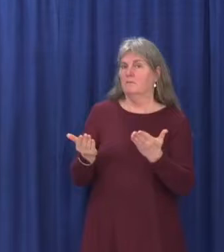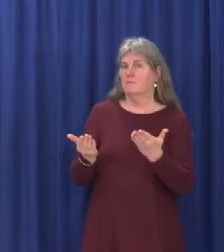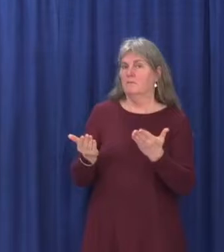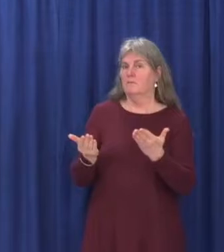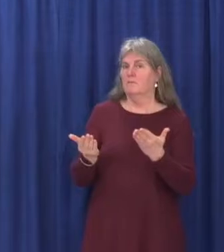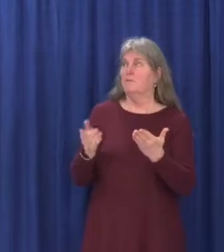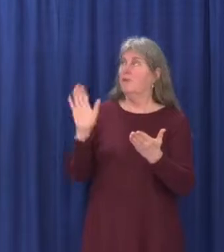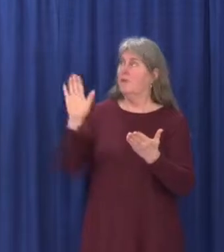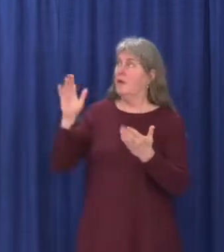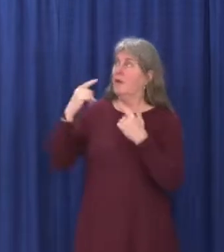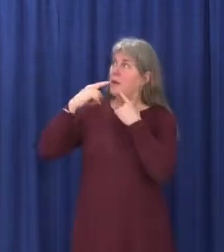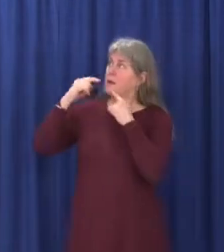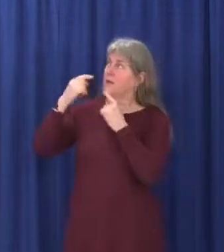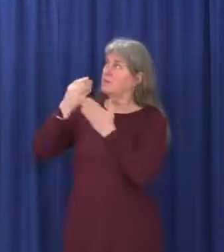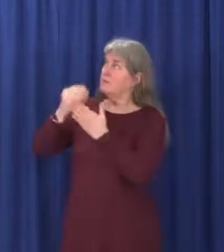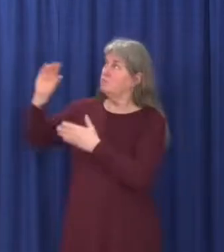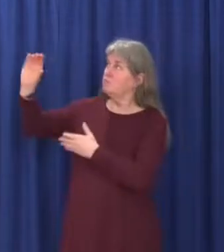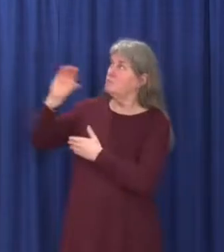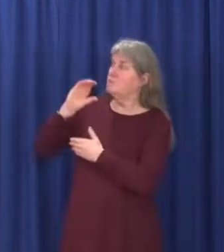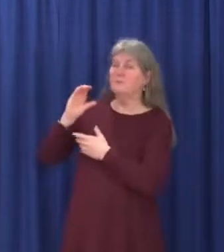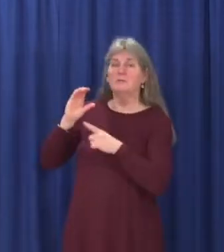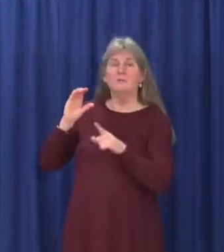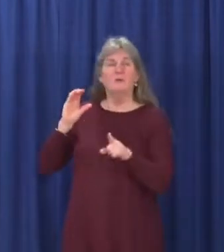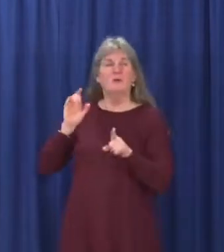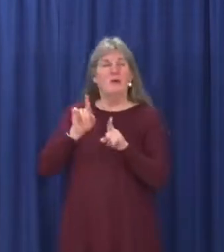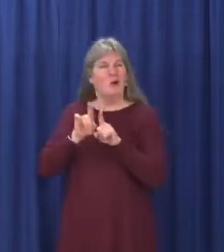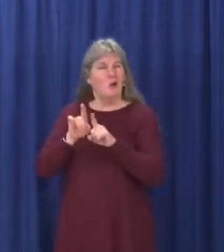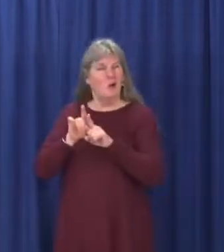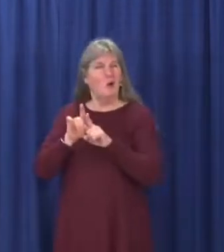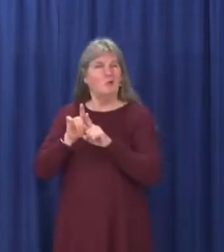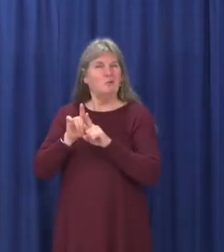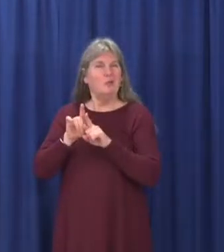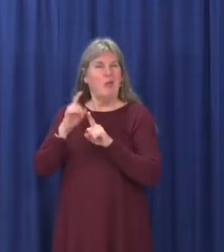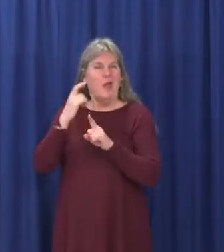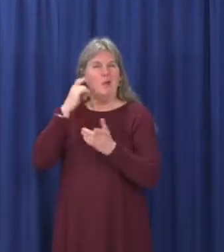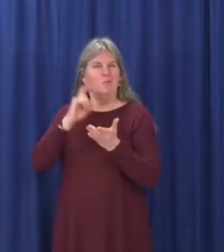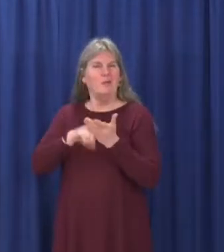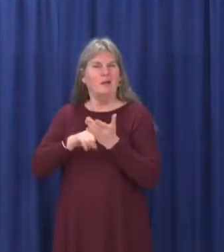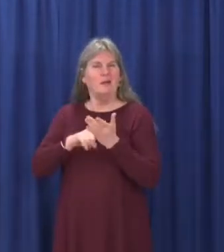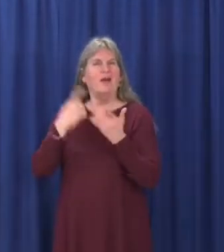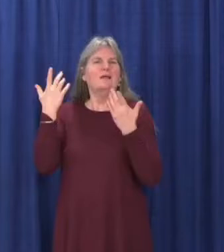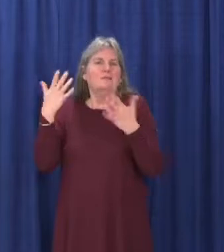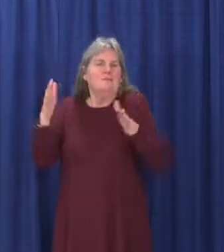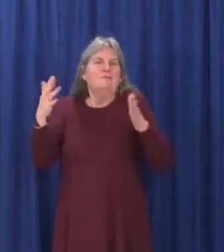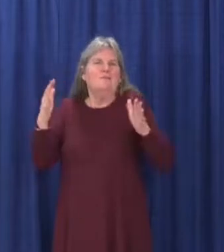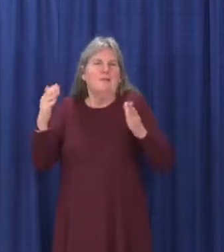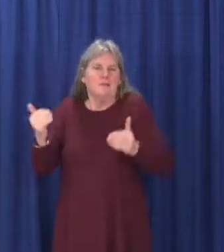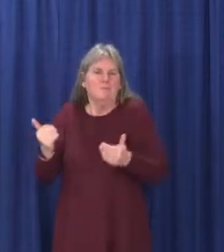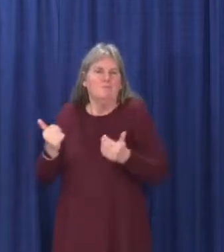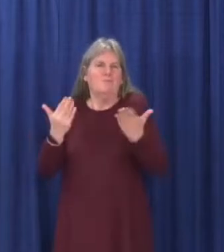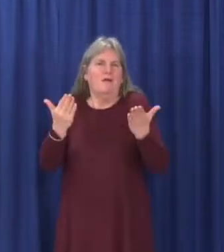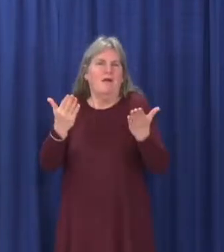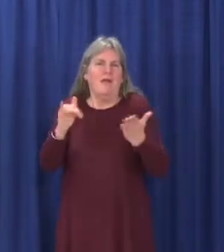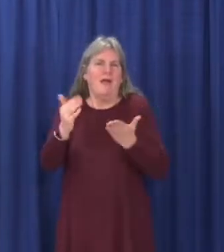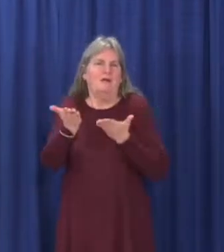it also identified a-- a majority of work that has been already undertaken, and-- and work that accomplished our goals,